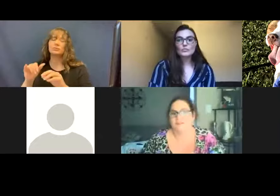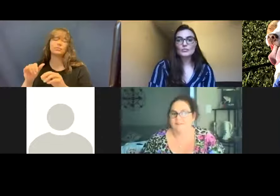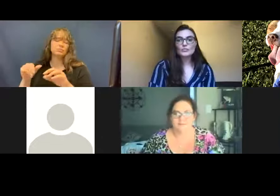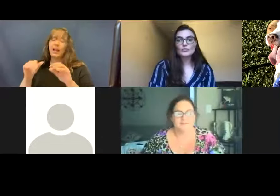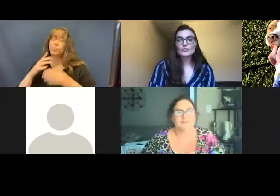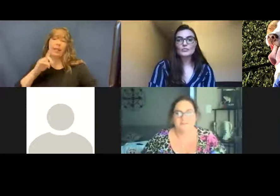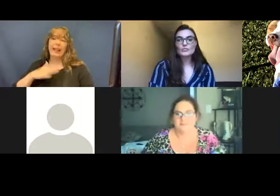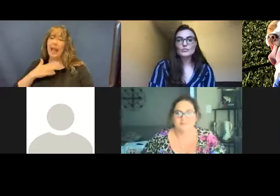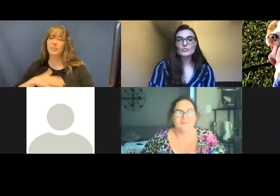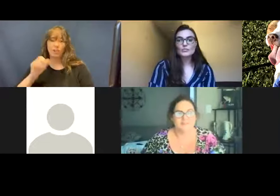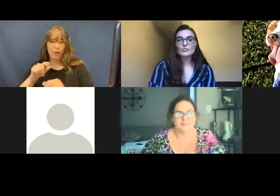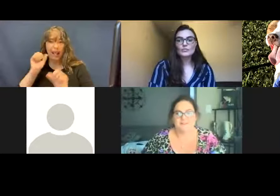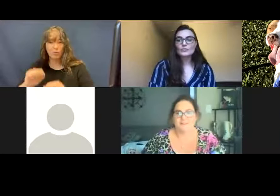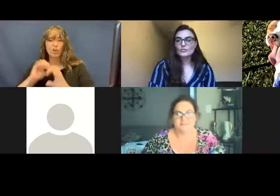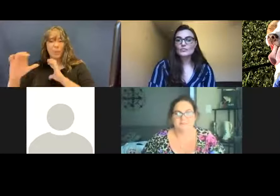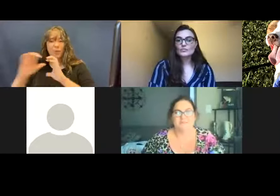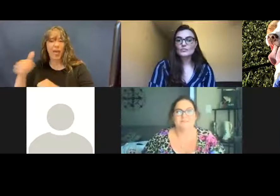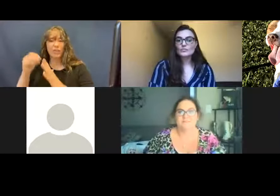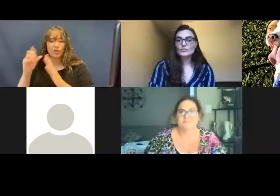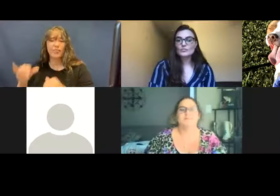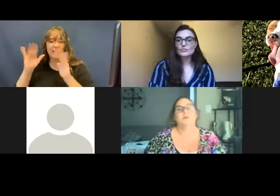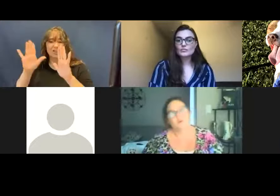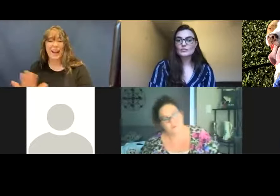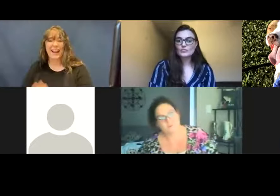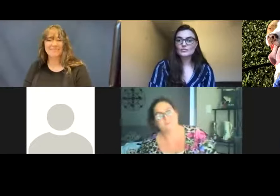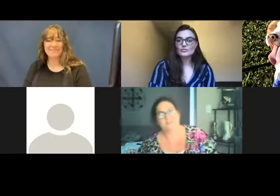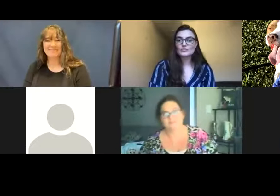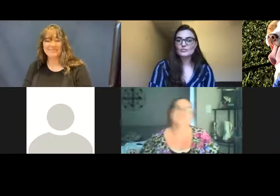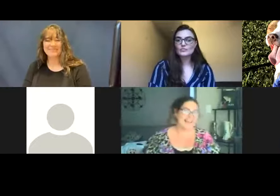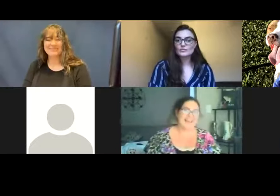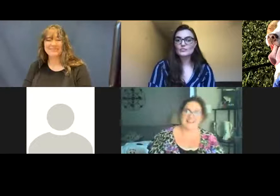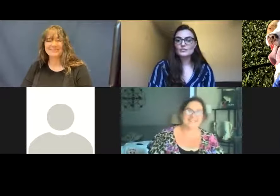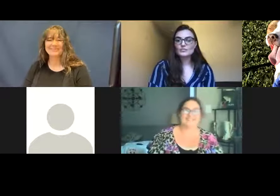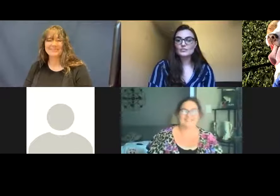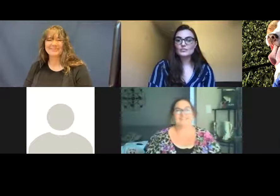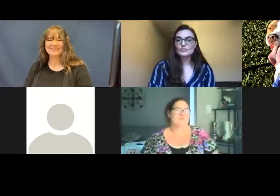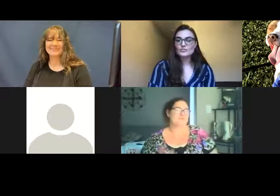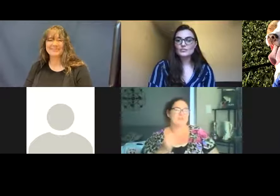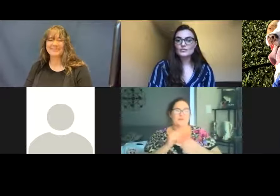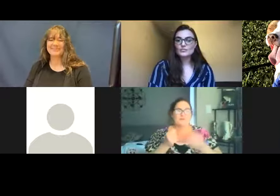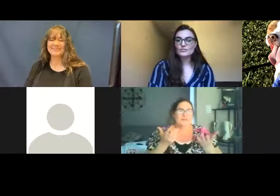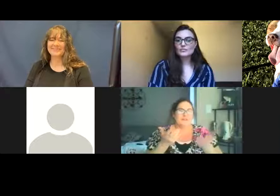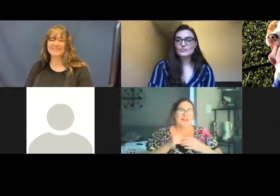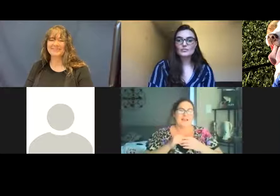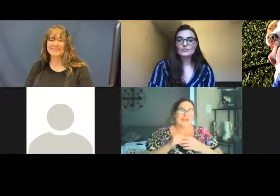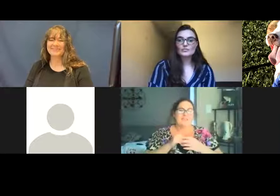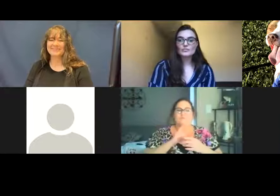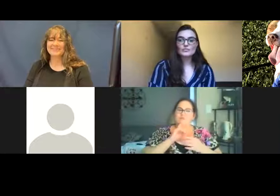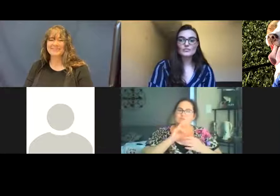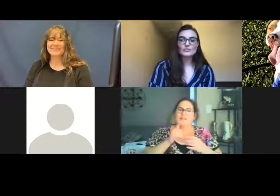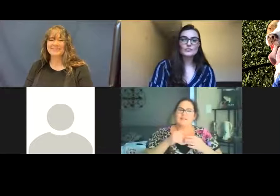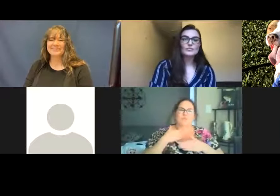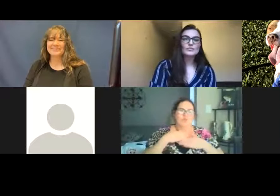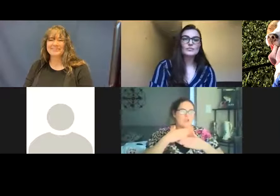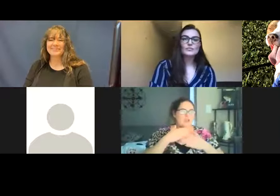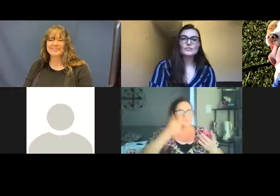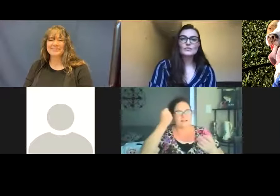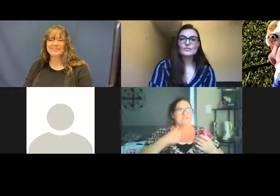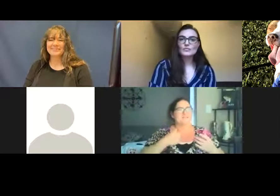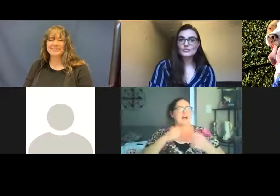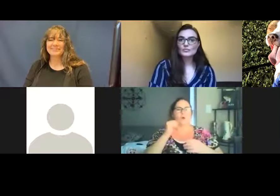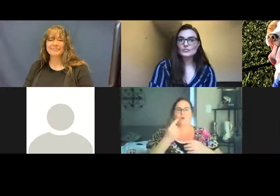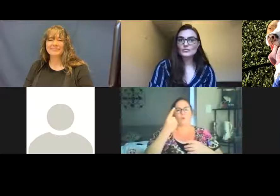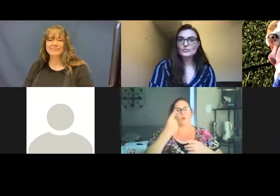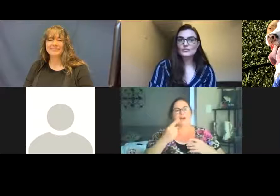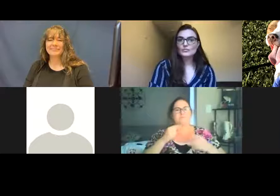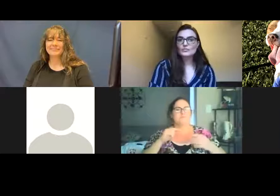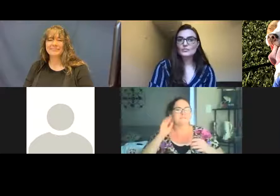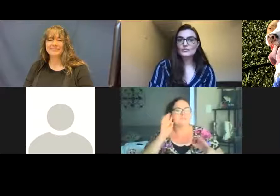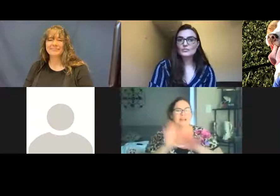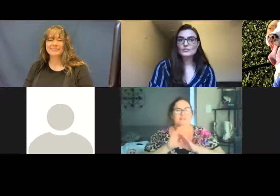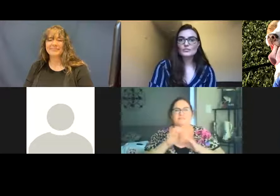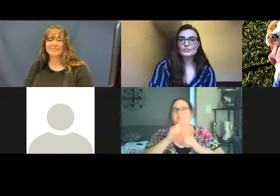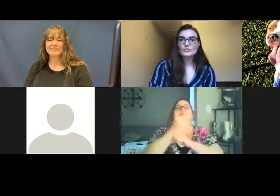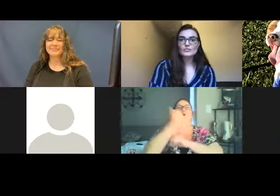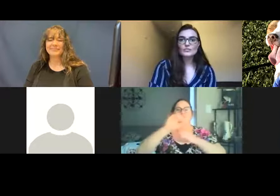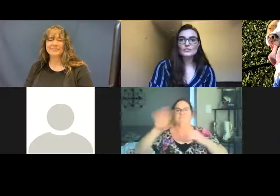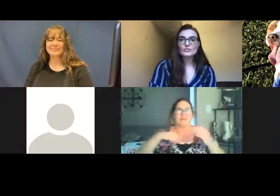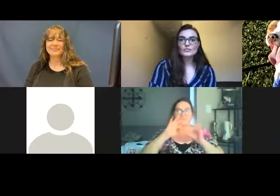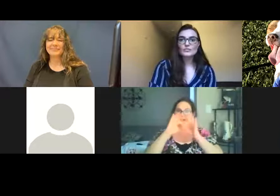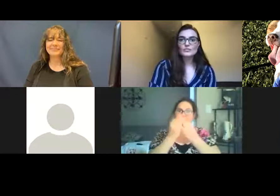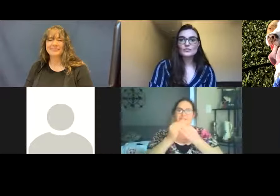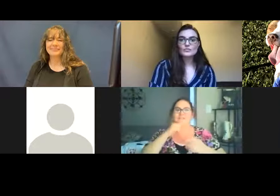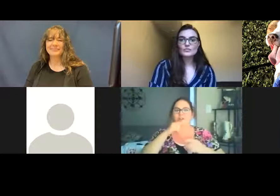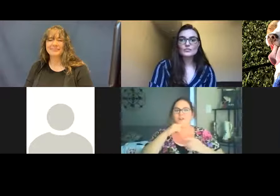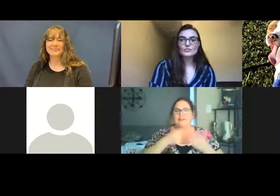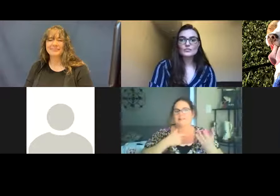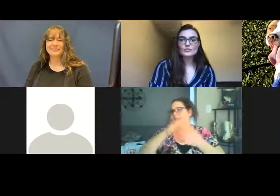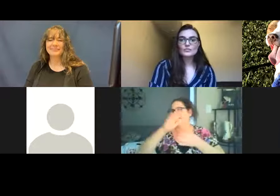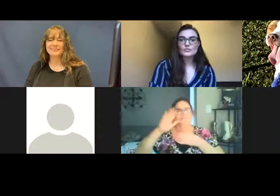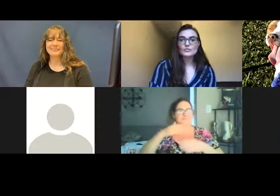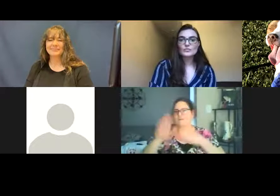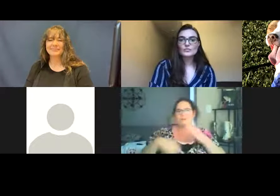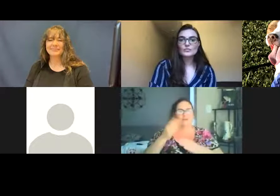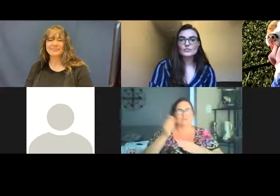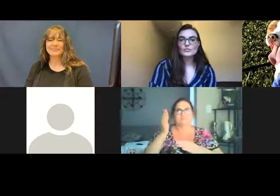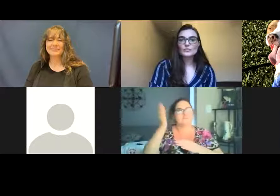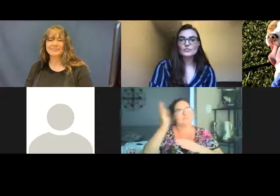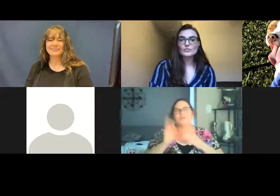with the other students. That's great. You know, I'm not the only one that's Deaf. So